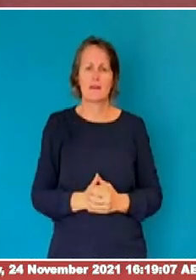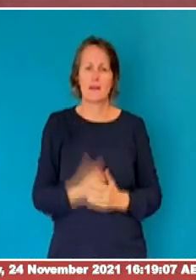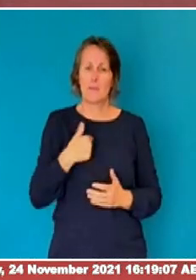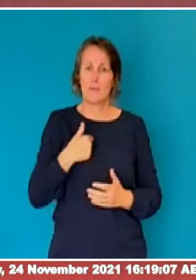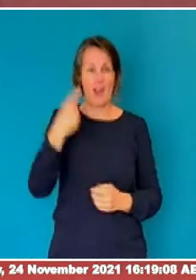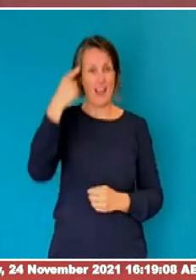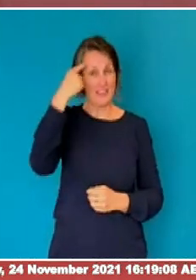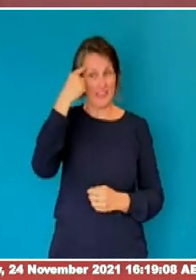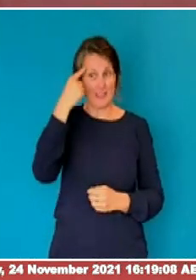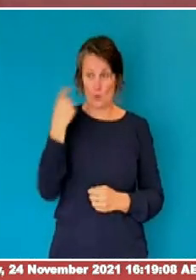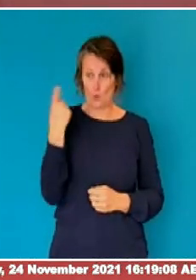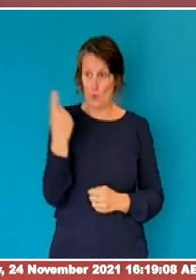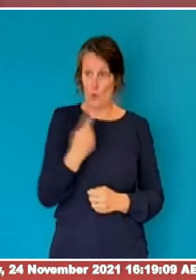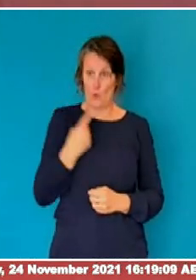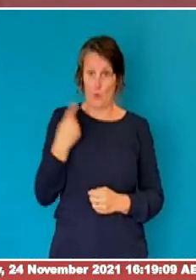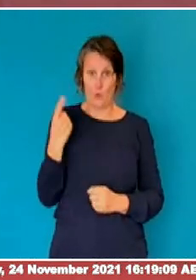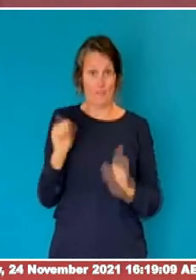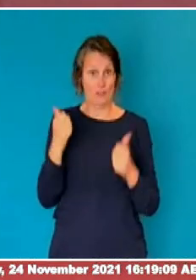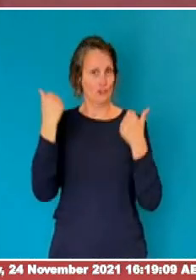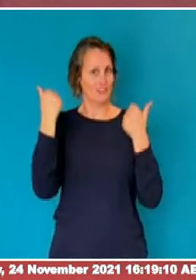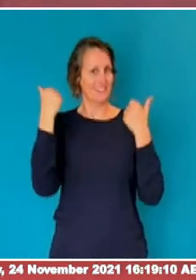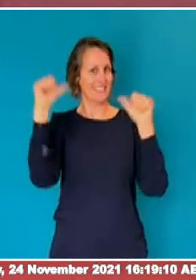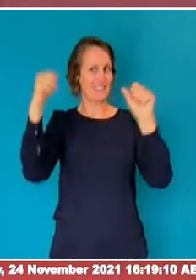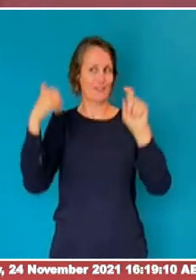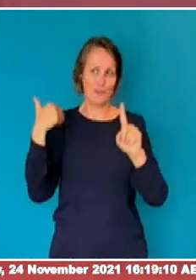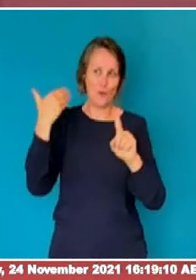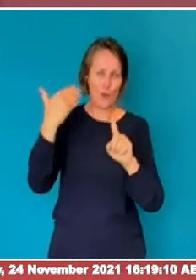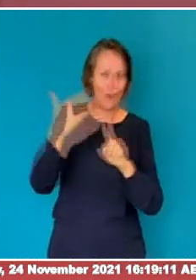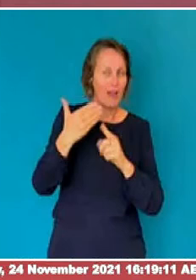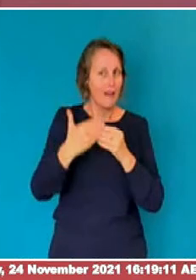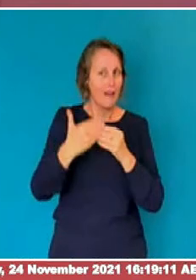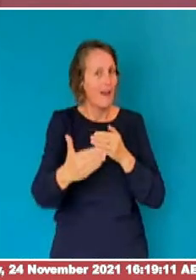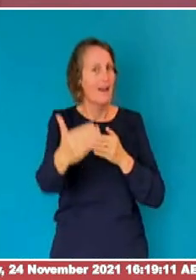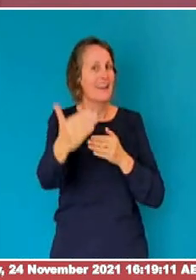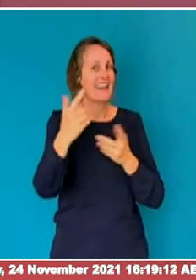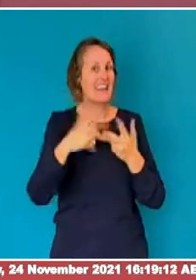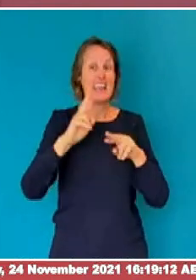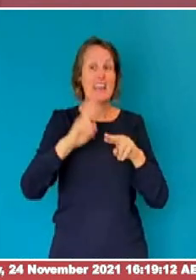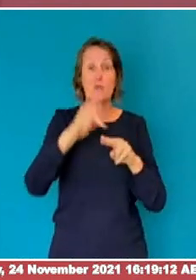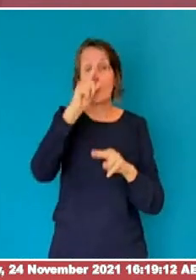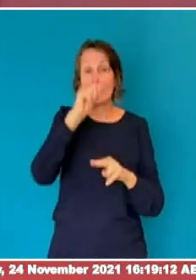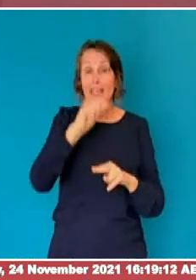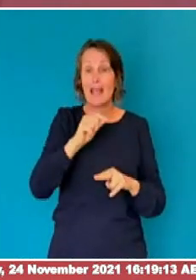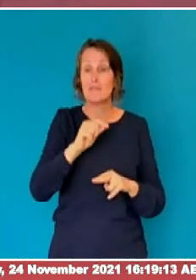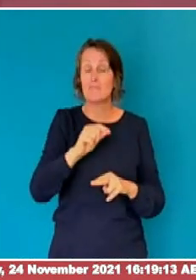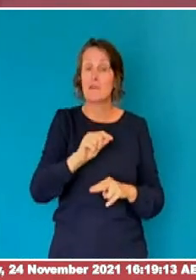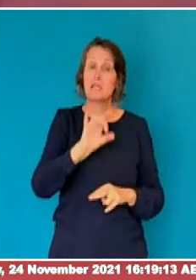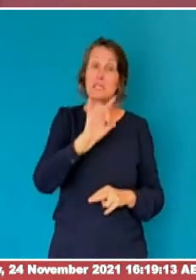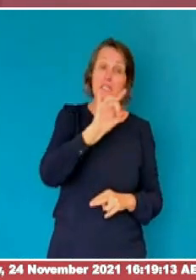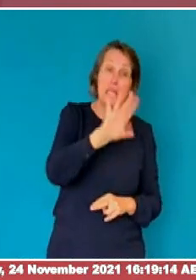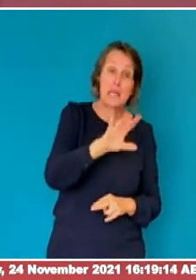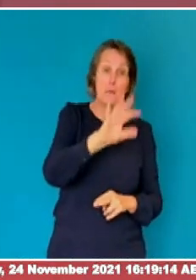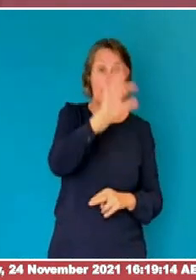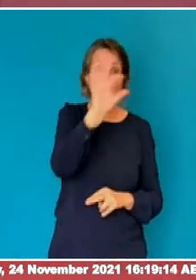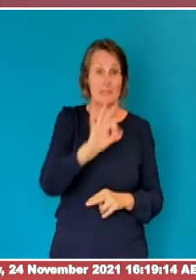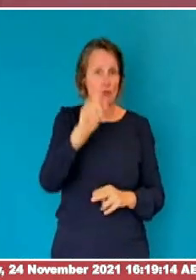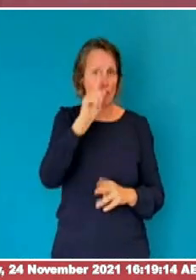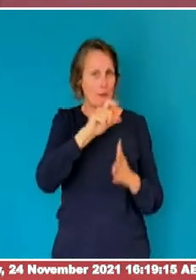succeeded as an organisation when that number is up at 10, 18, 20 per cent and we've